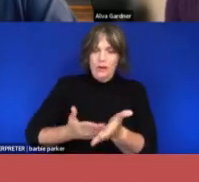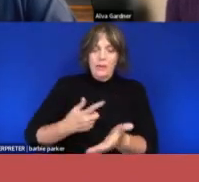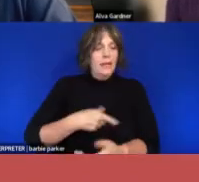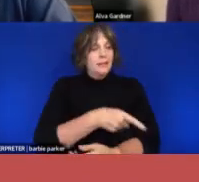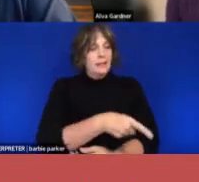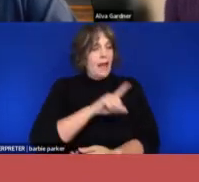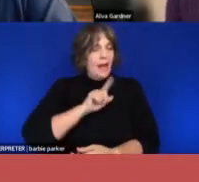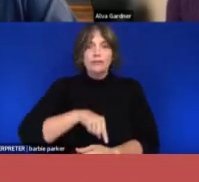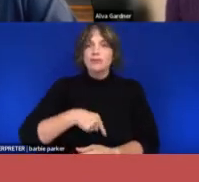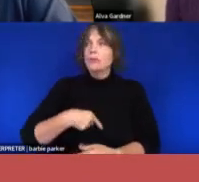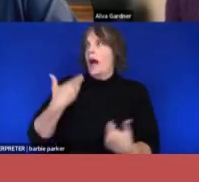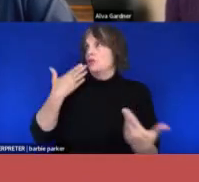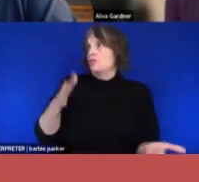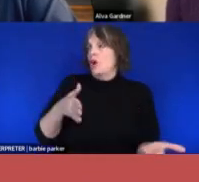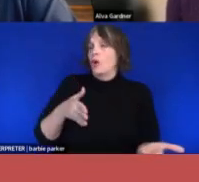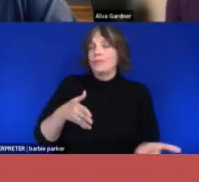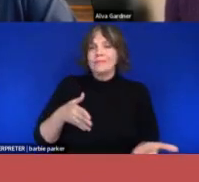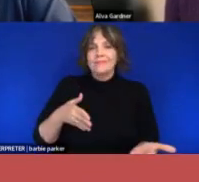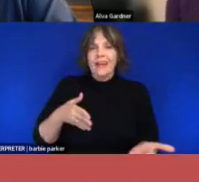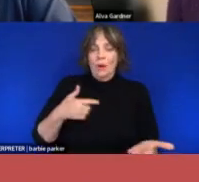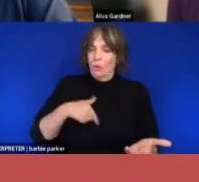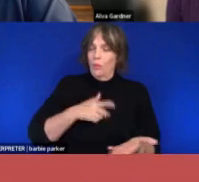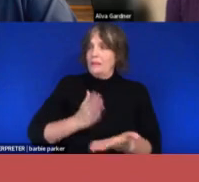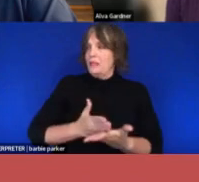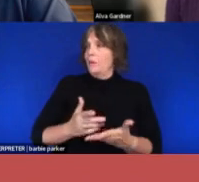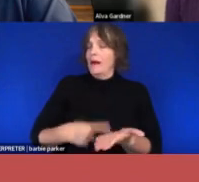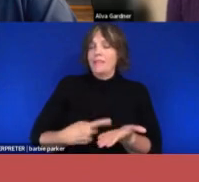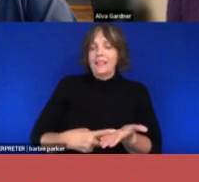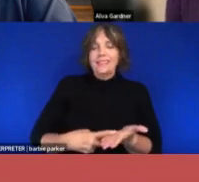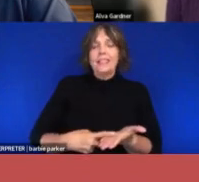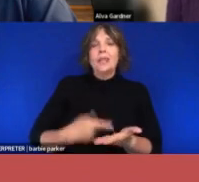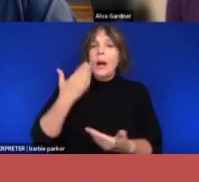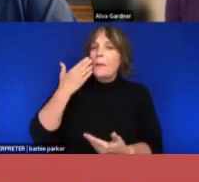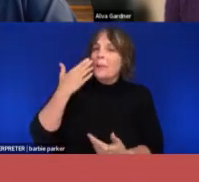I don't know, is the beginning of the conversation, not the Bob Sattler: And that's followed end.